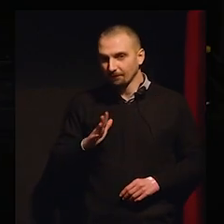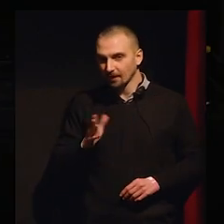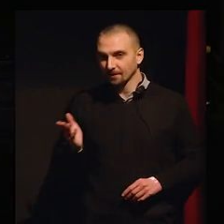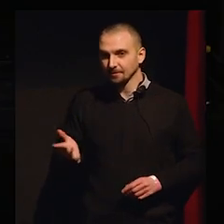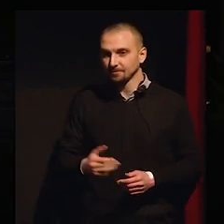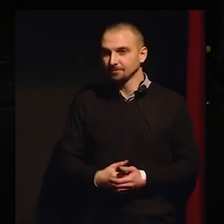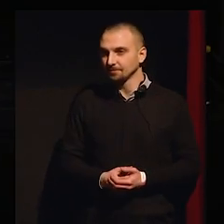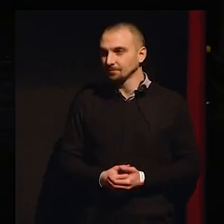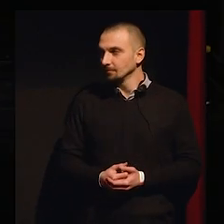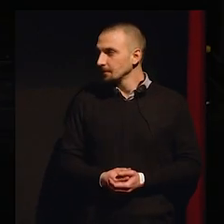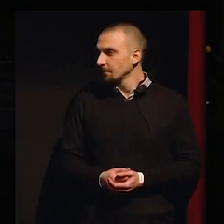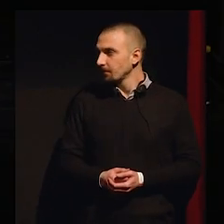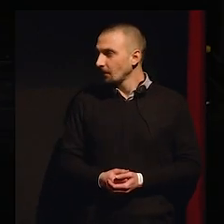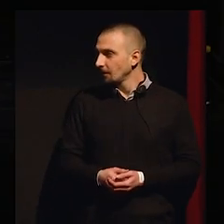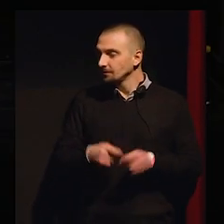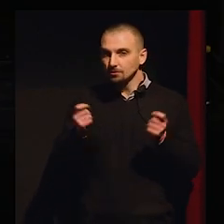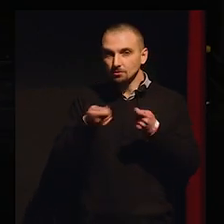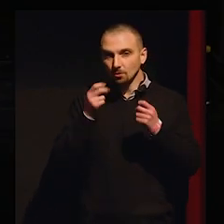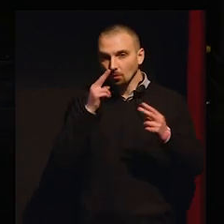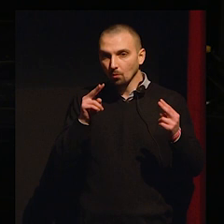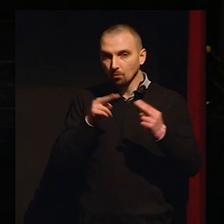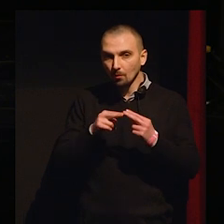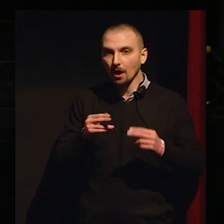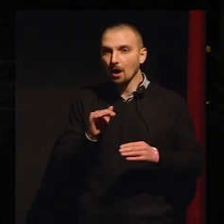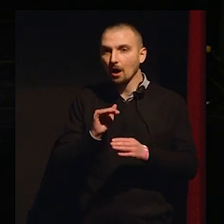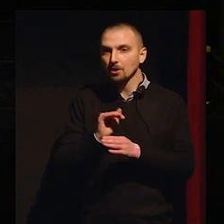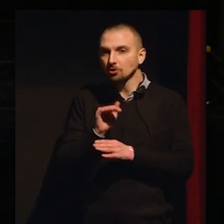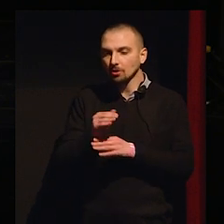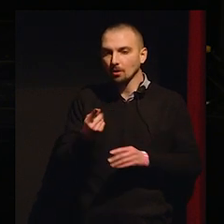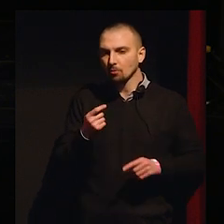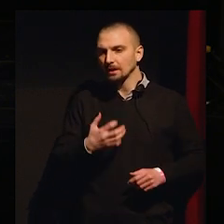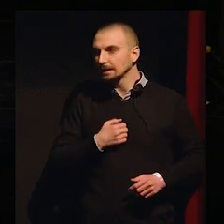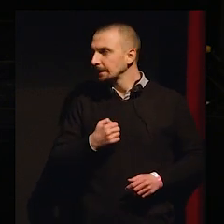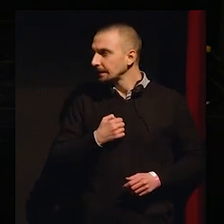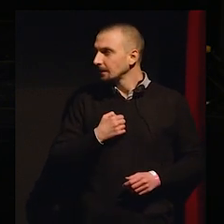From Super Cats Games. And you talked about the difficulties she faces at job interviews, in your game.